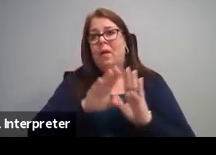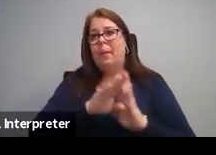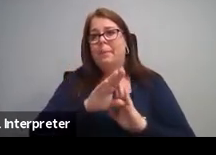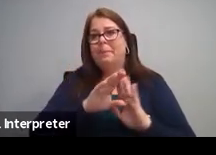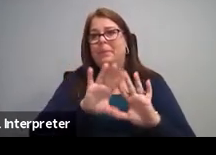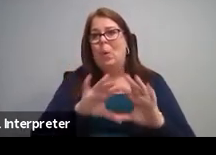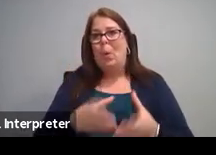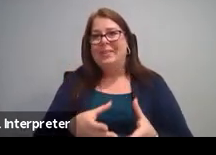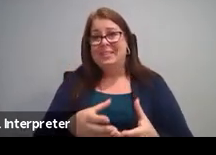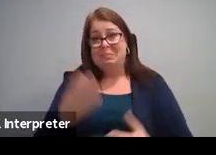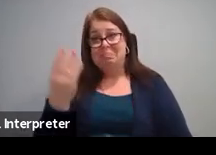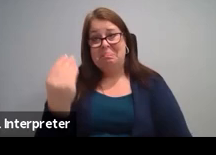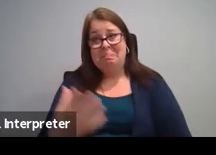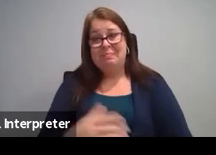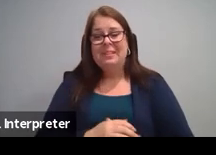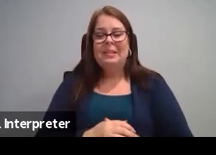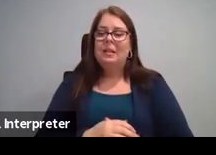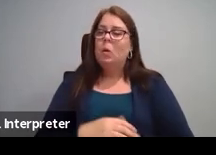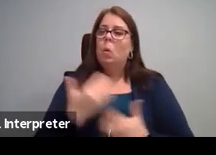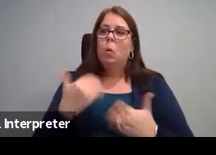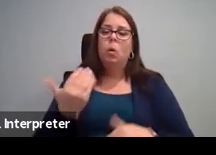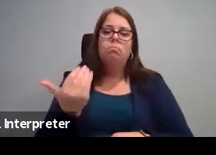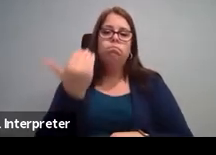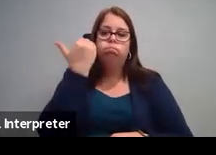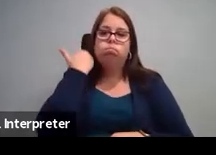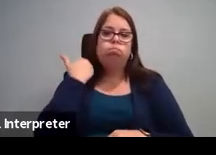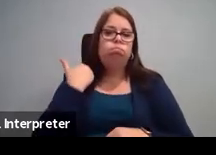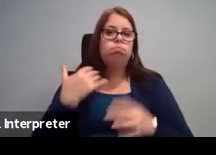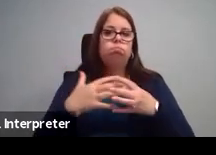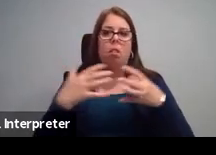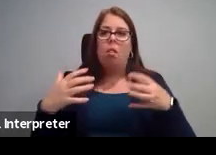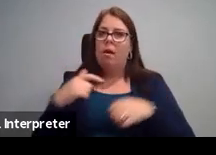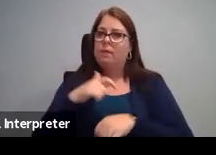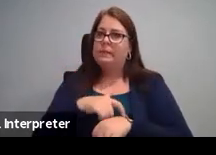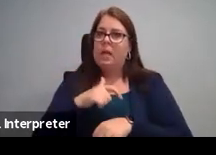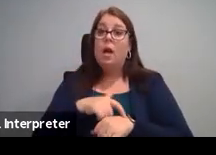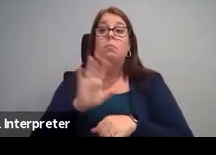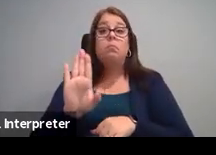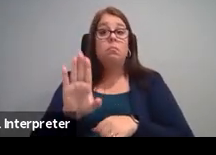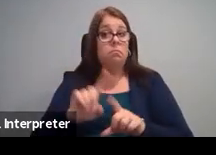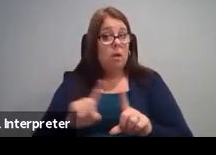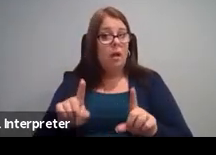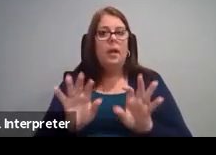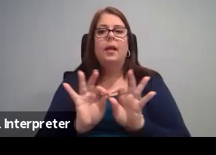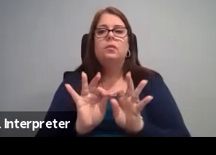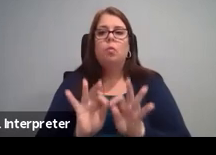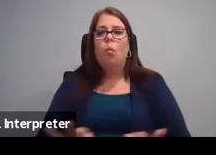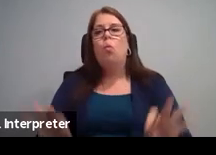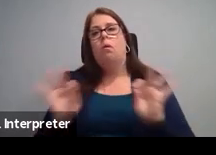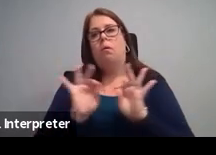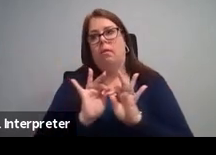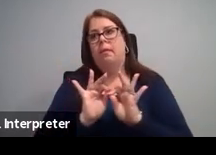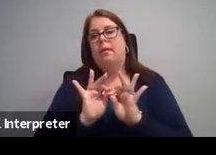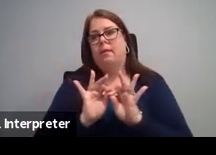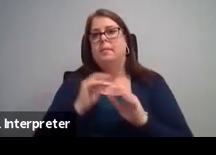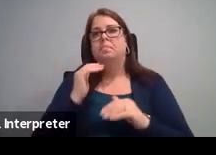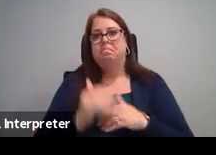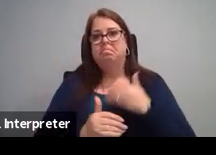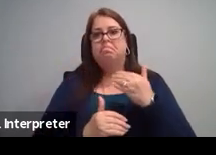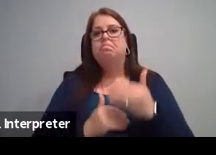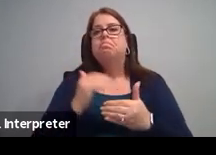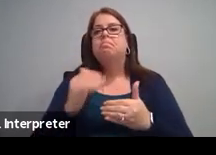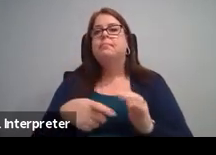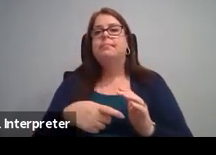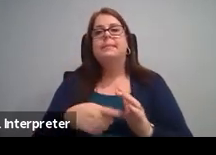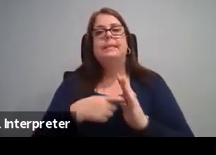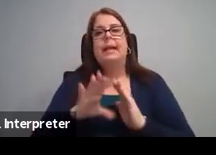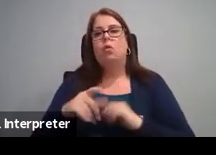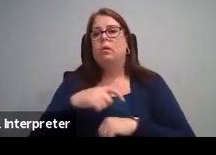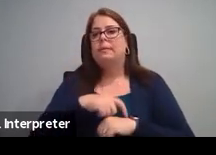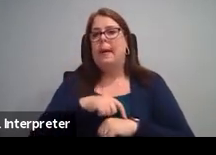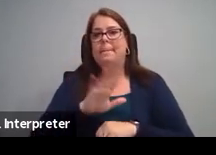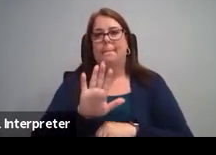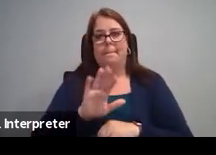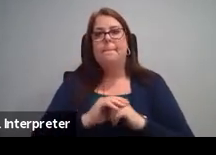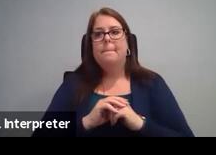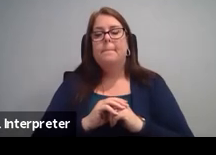Cathy Reznicek: It does take a lot of time, but it's well worth taking the time. If a course gets thrown together quickly. It is